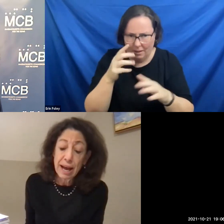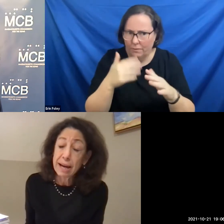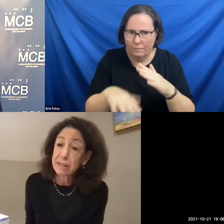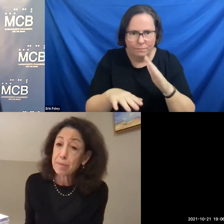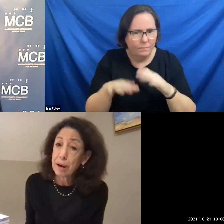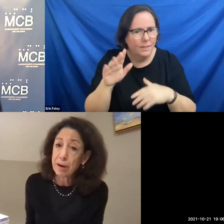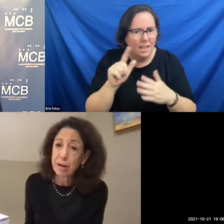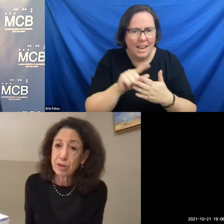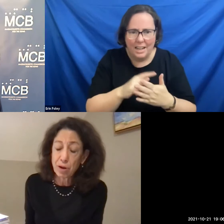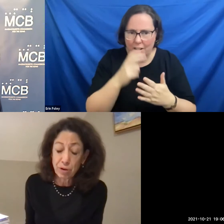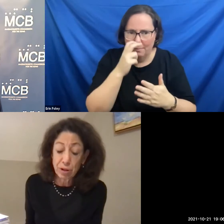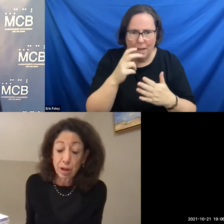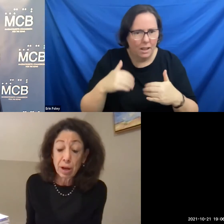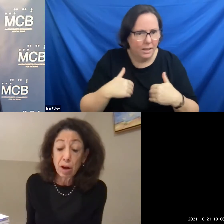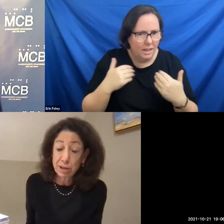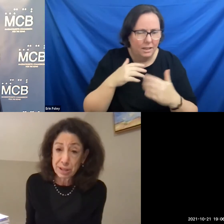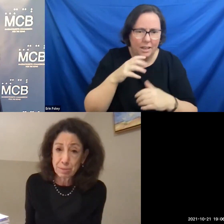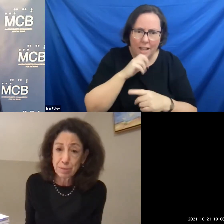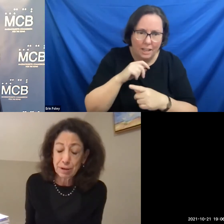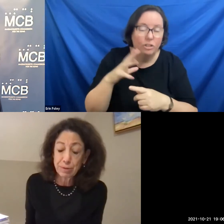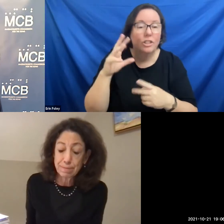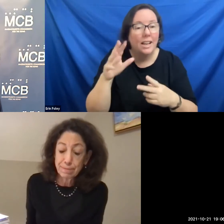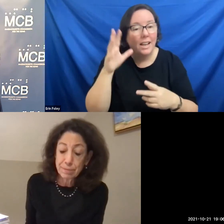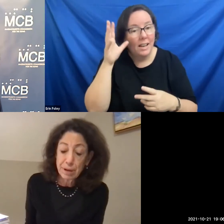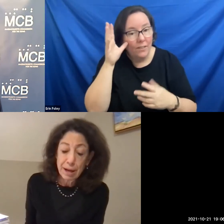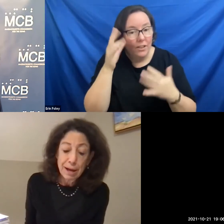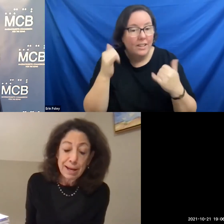and as a parent of a daughter on the autism spectrum.